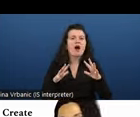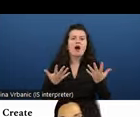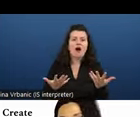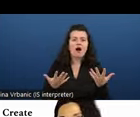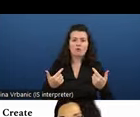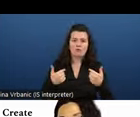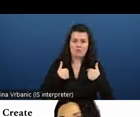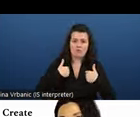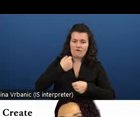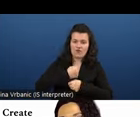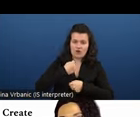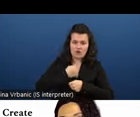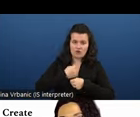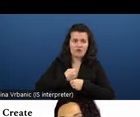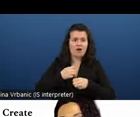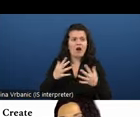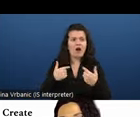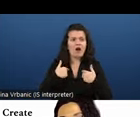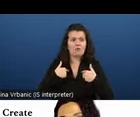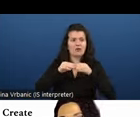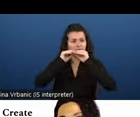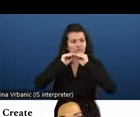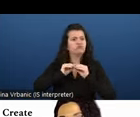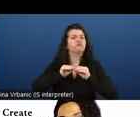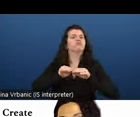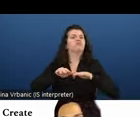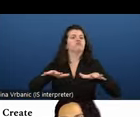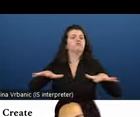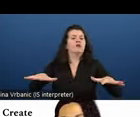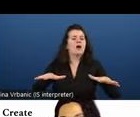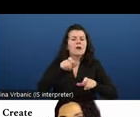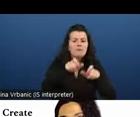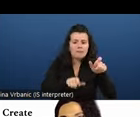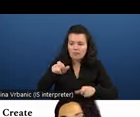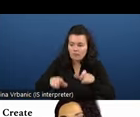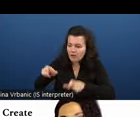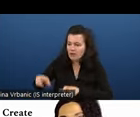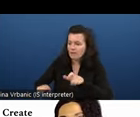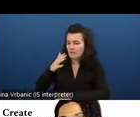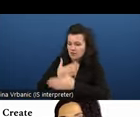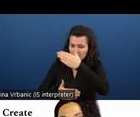our footprint that we reaching people on the ground at a grassroot level, but also ensuring